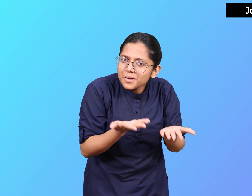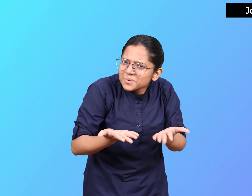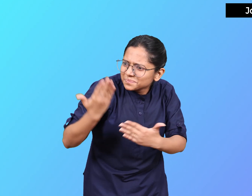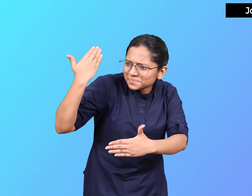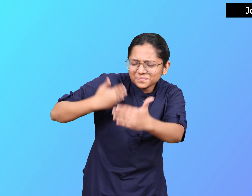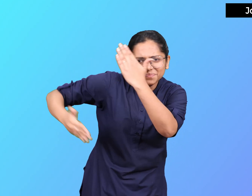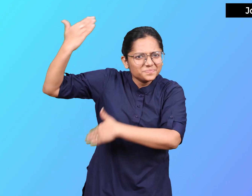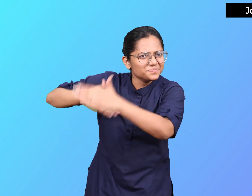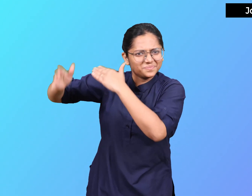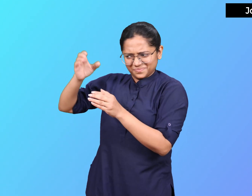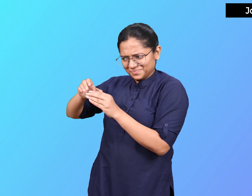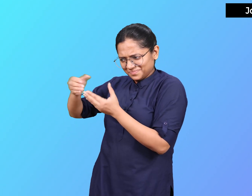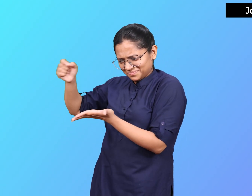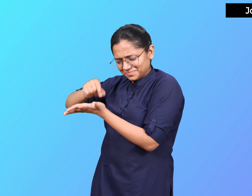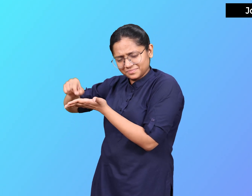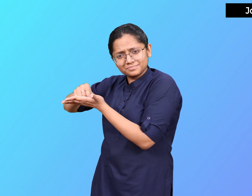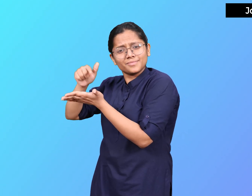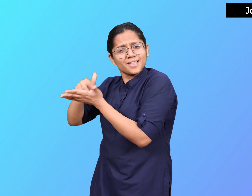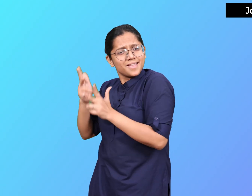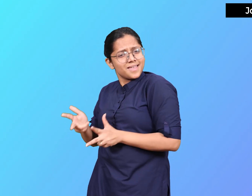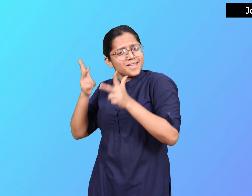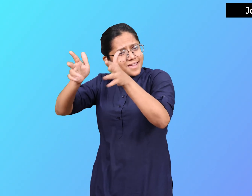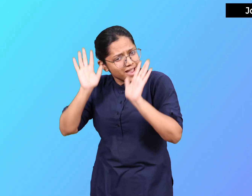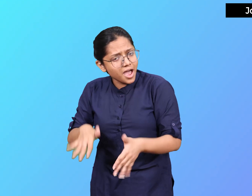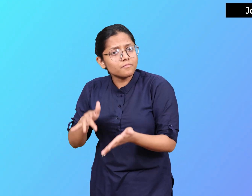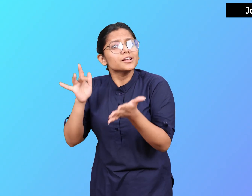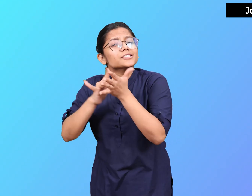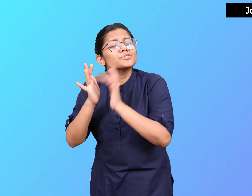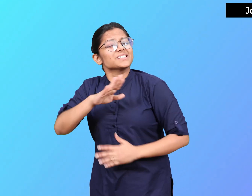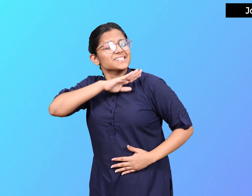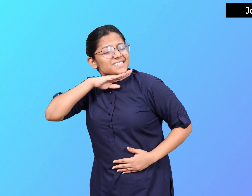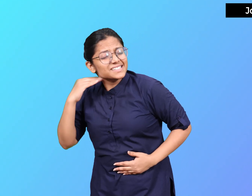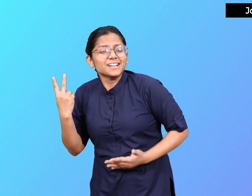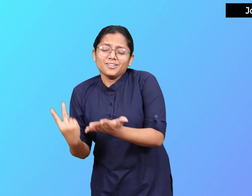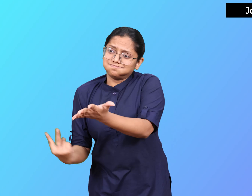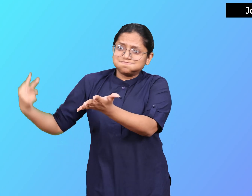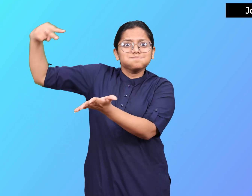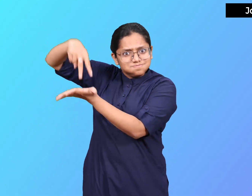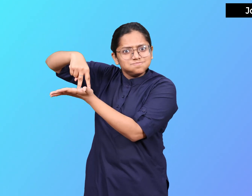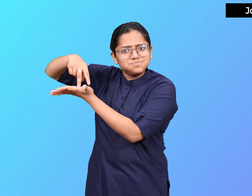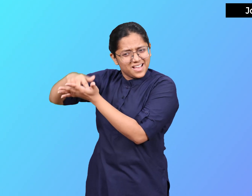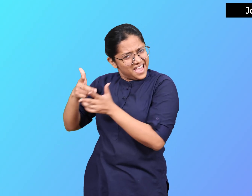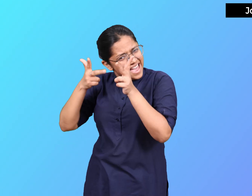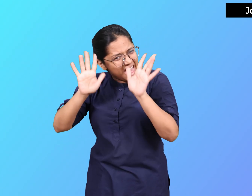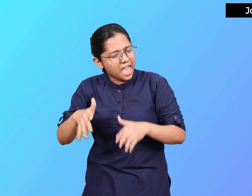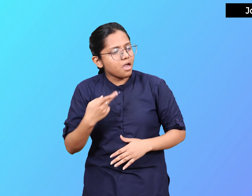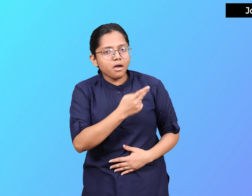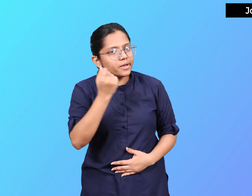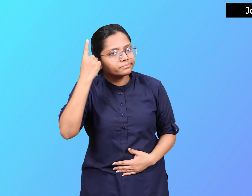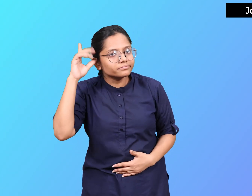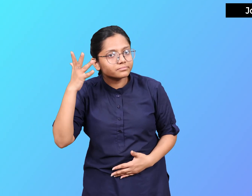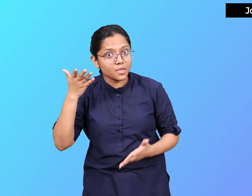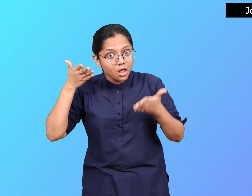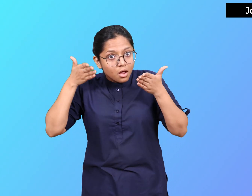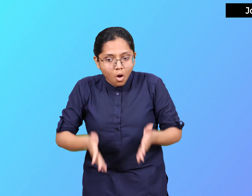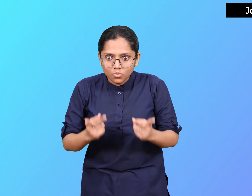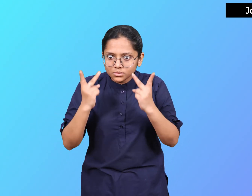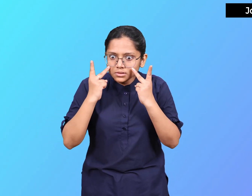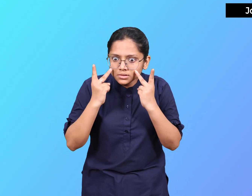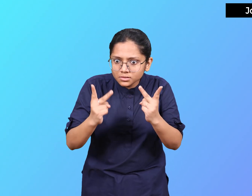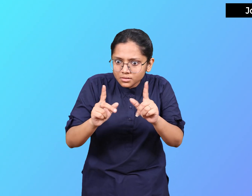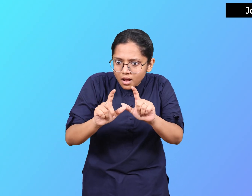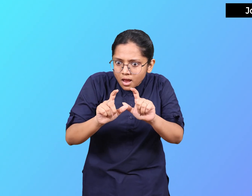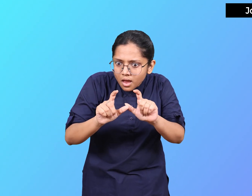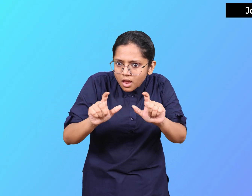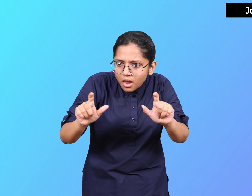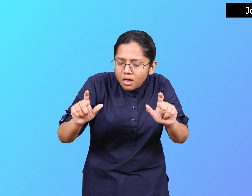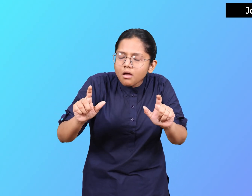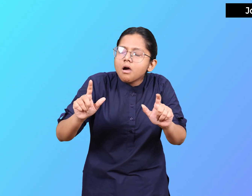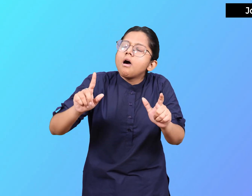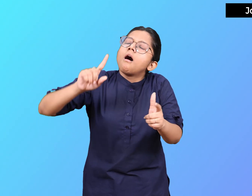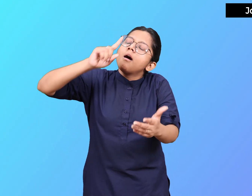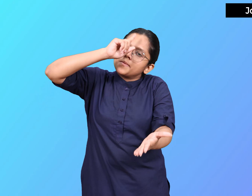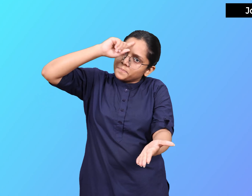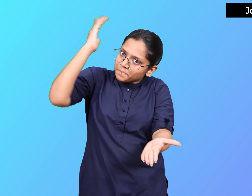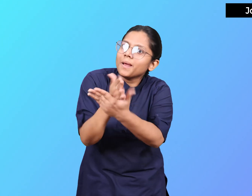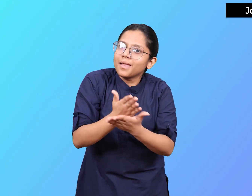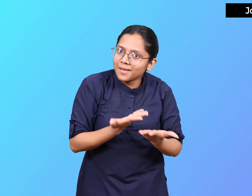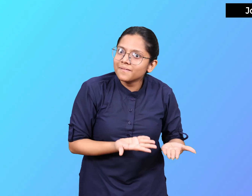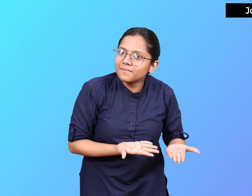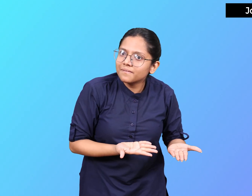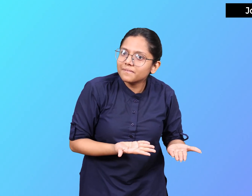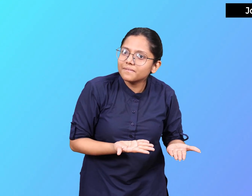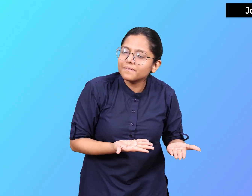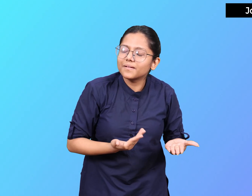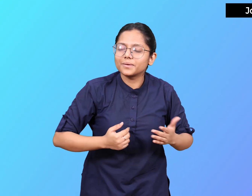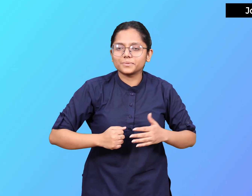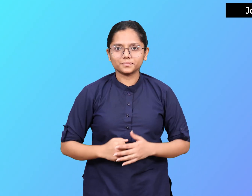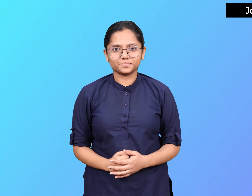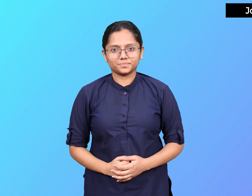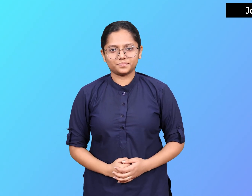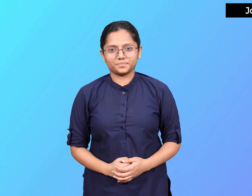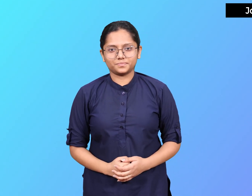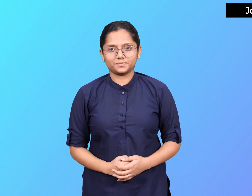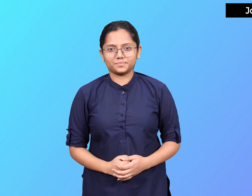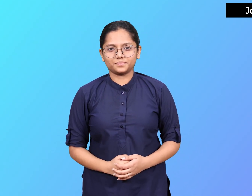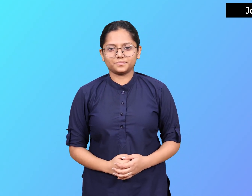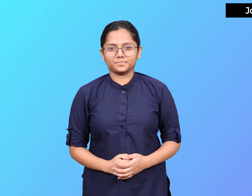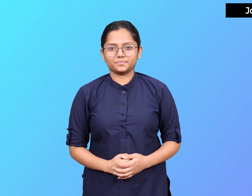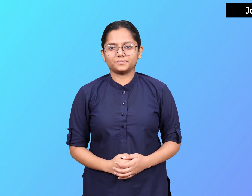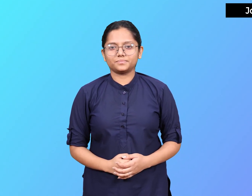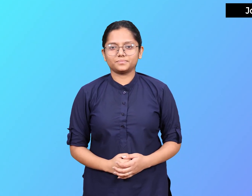(These followers did not yet understand from the Scriptures that Jesus must rise from death.)